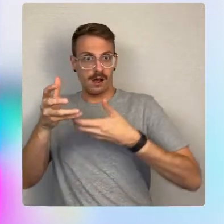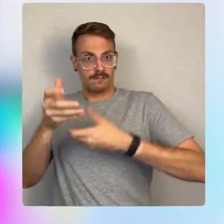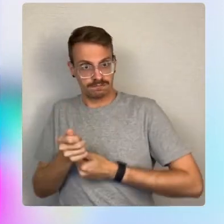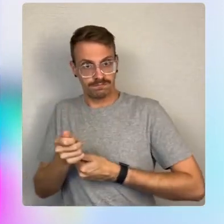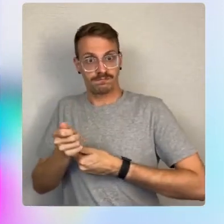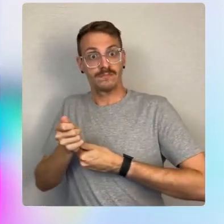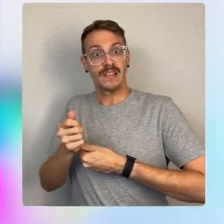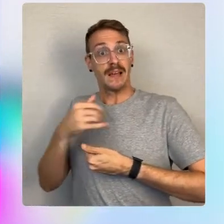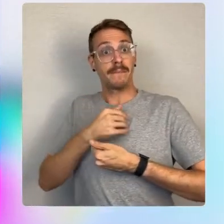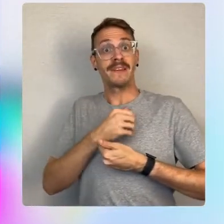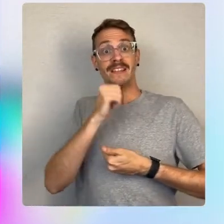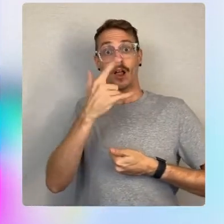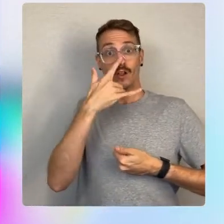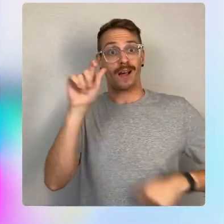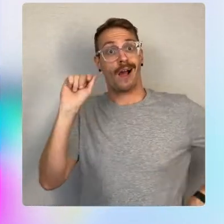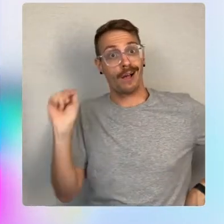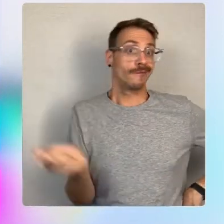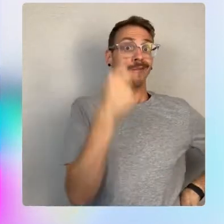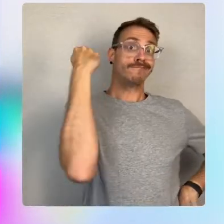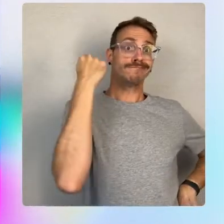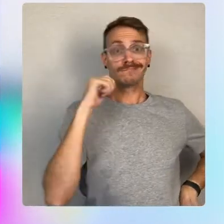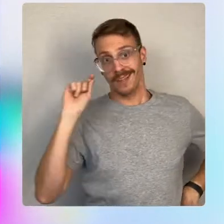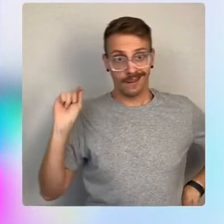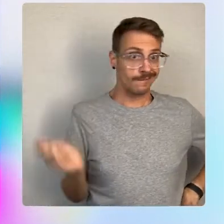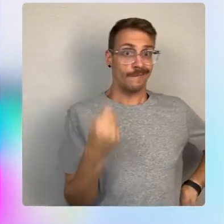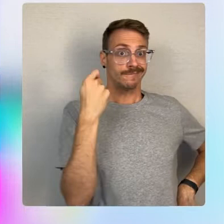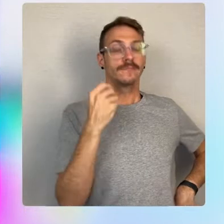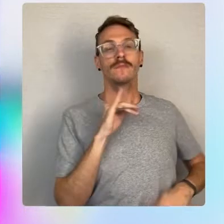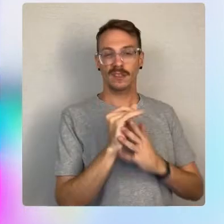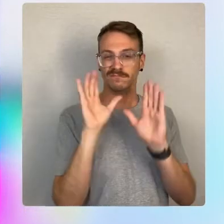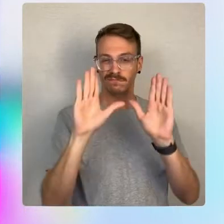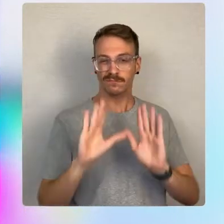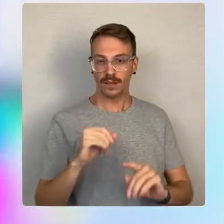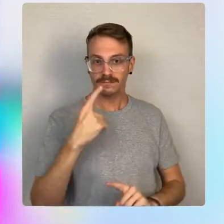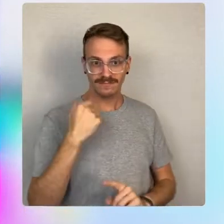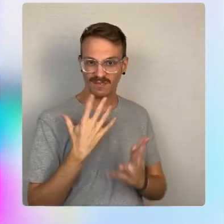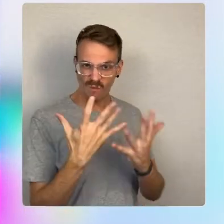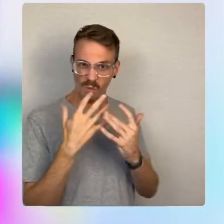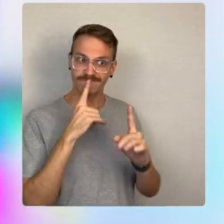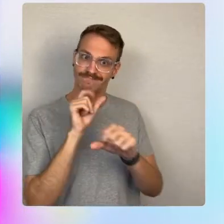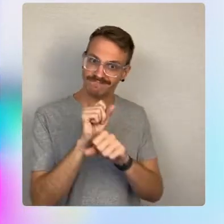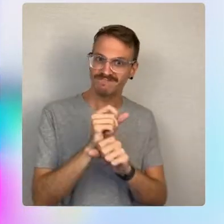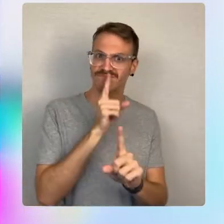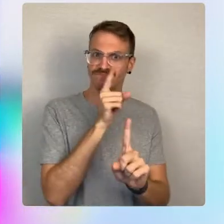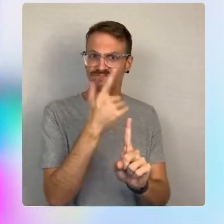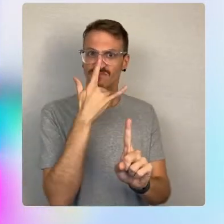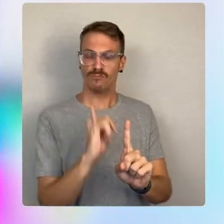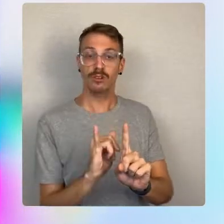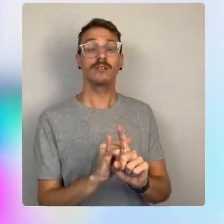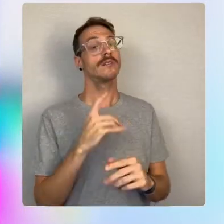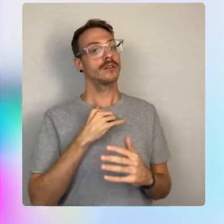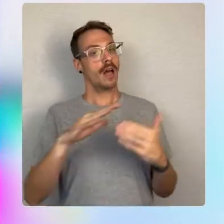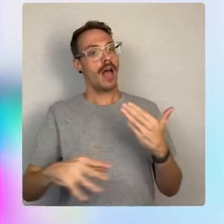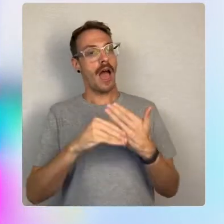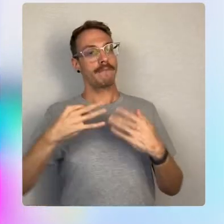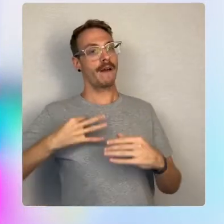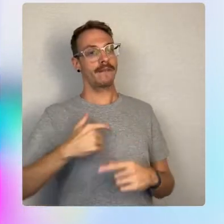so that players don't look like they're swinging with one arm, which was great. An added benefit that we didn't really anticipate